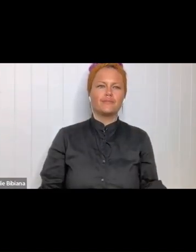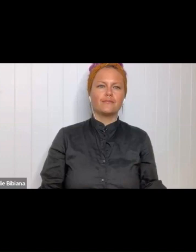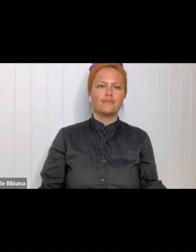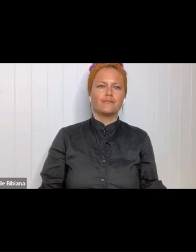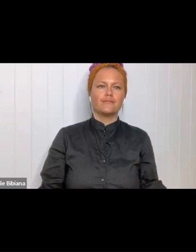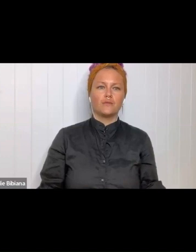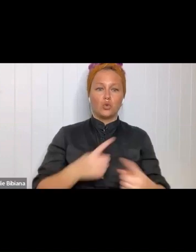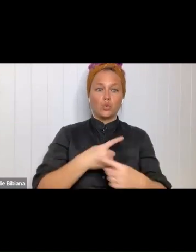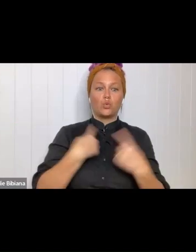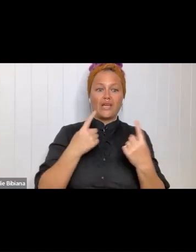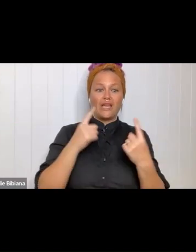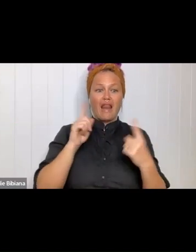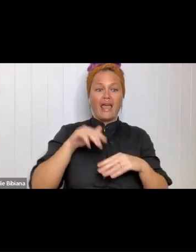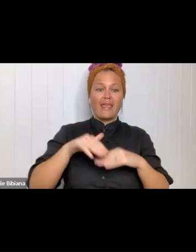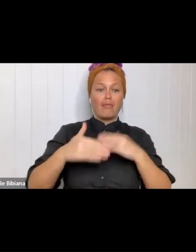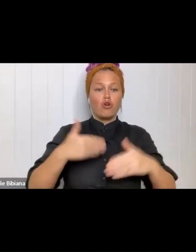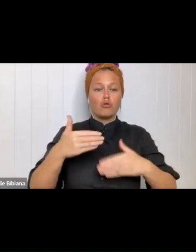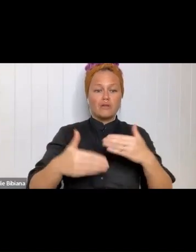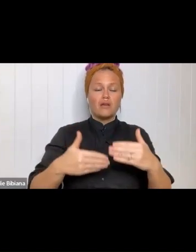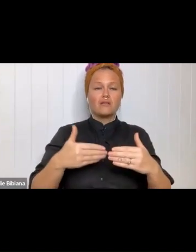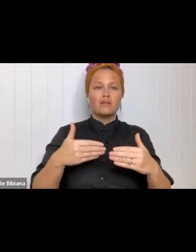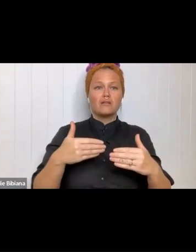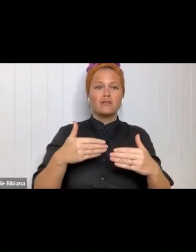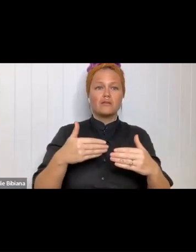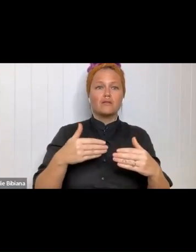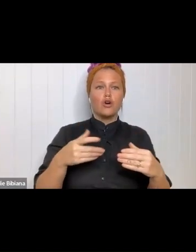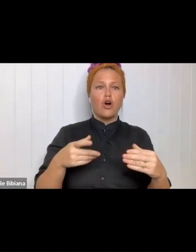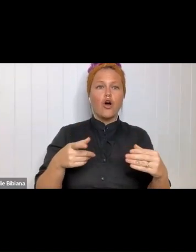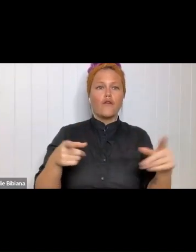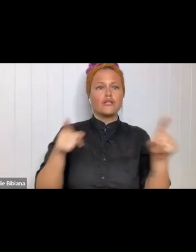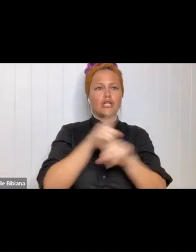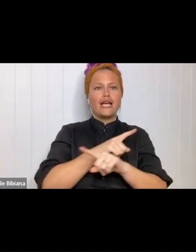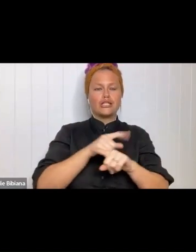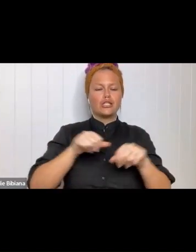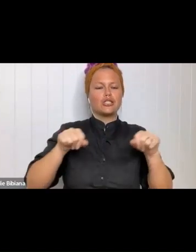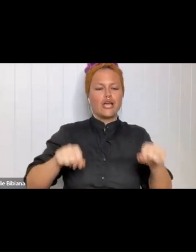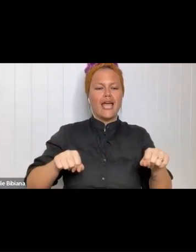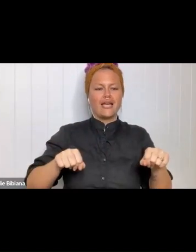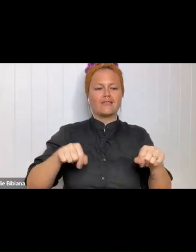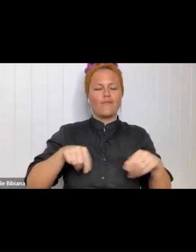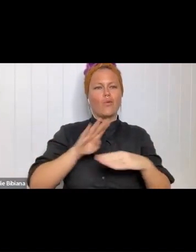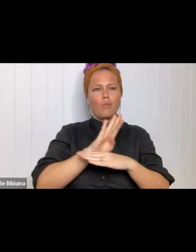process of changing chairs on our board. So another big thing